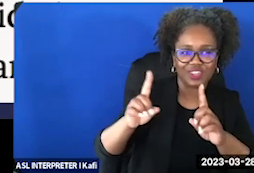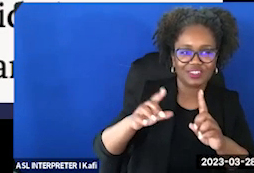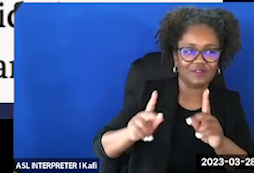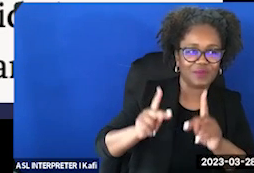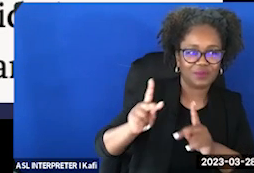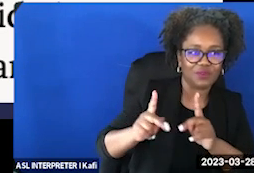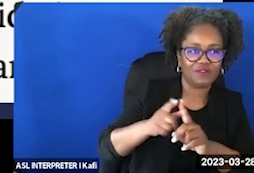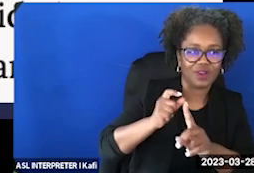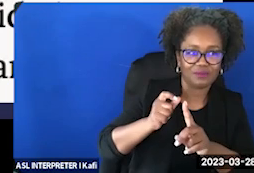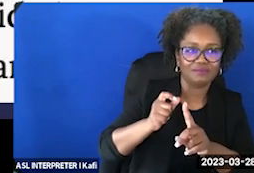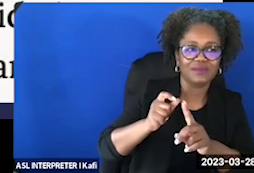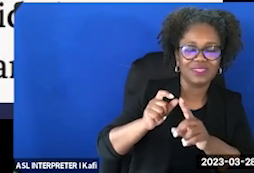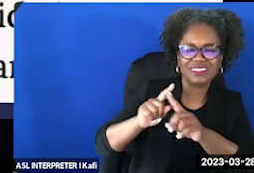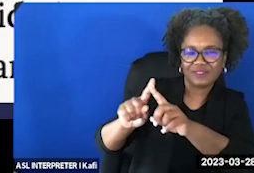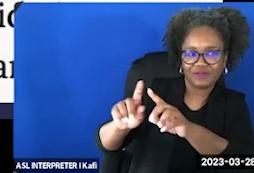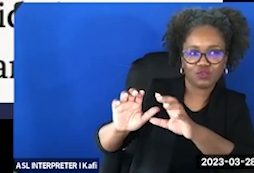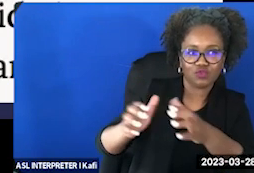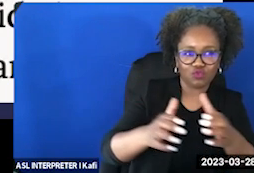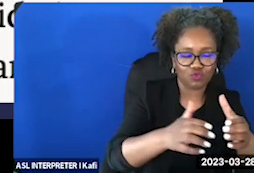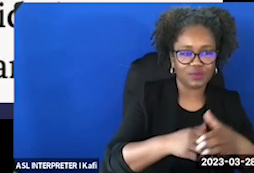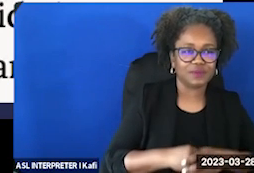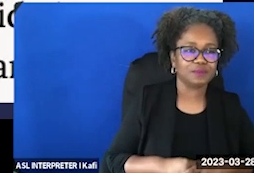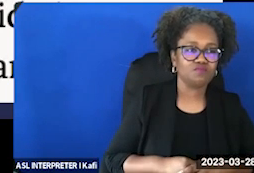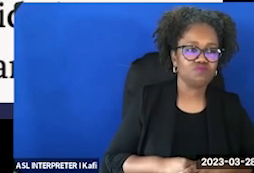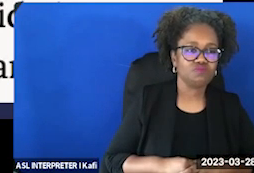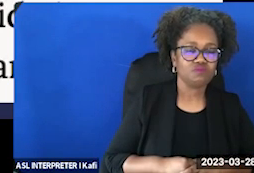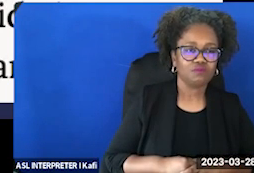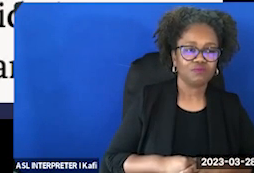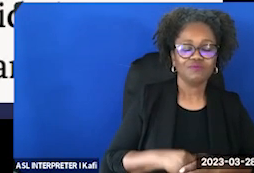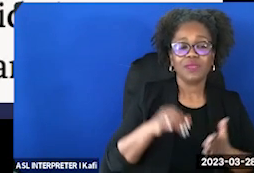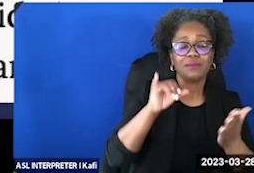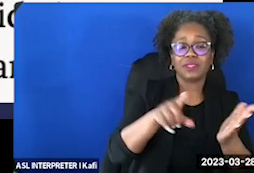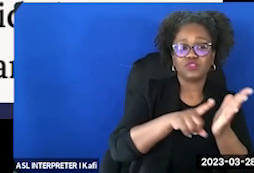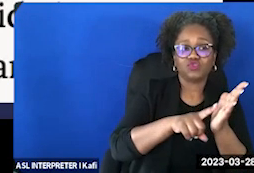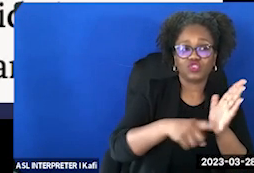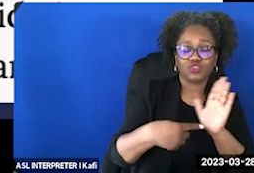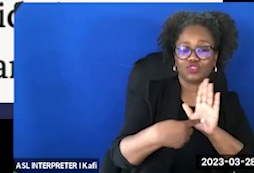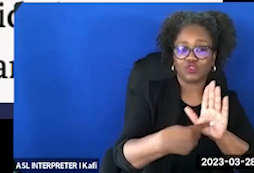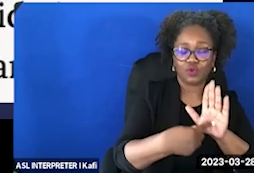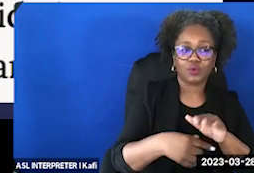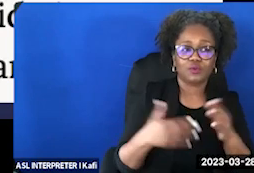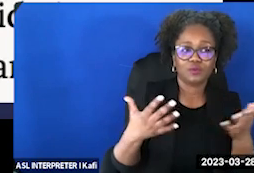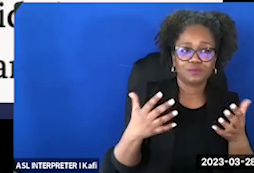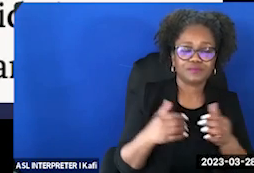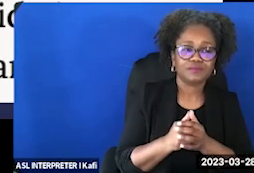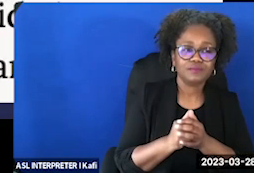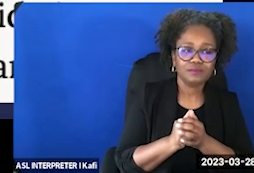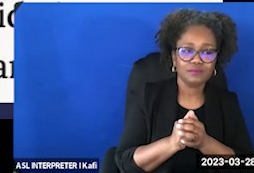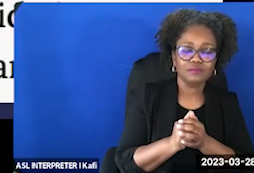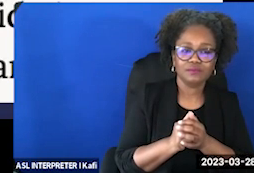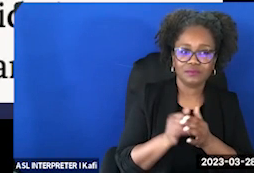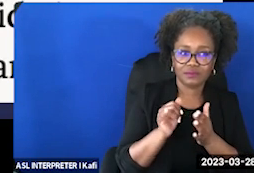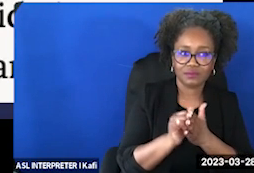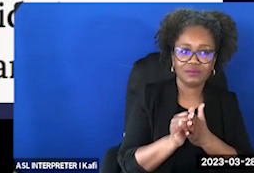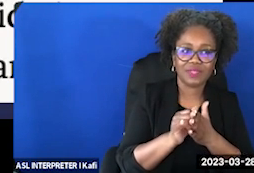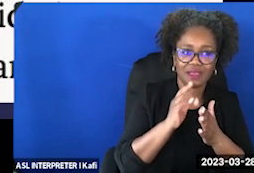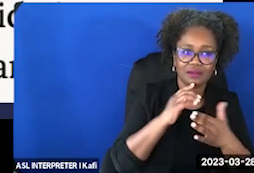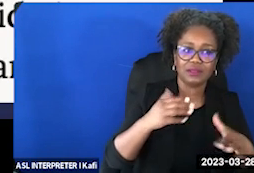Debbie Stine, Science & Technology Policy Academy: what they found looking at the effectiveness of minority, serving institutions that they played a critical role in training education for students of color and STEM,